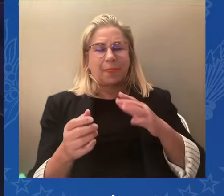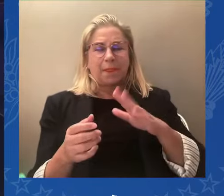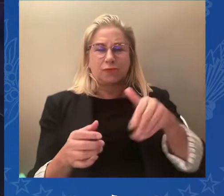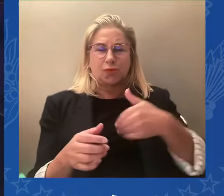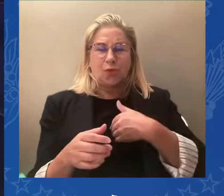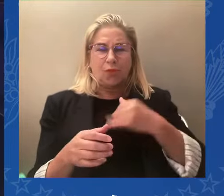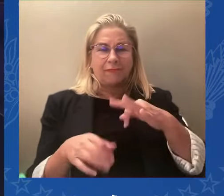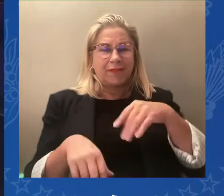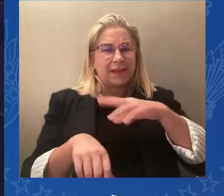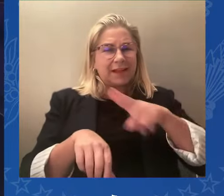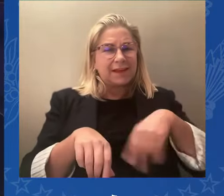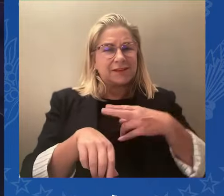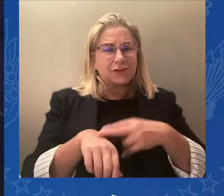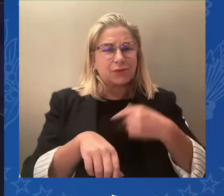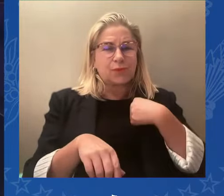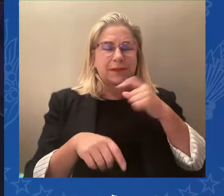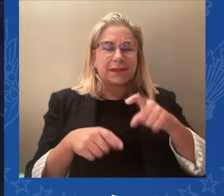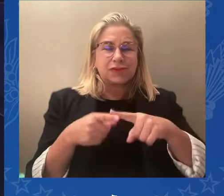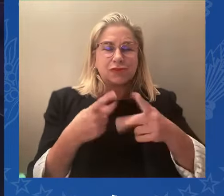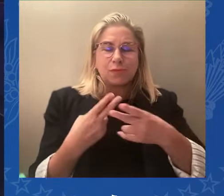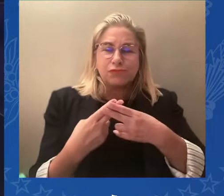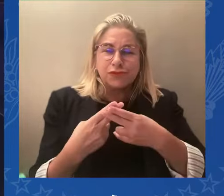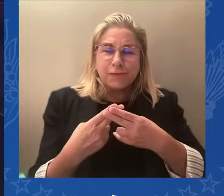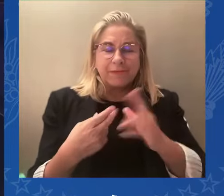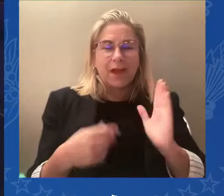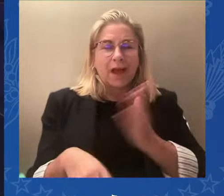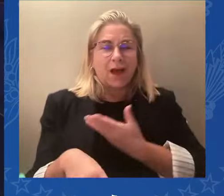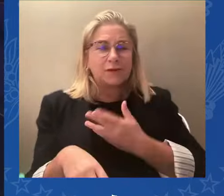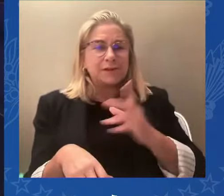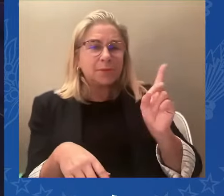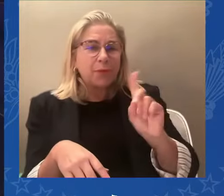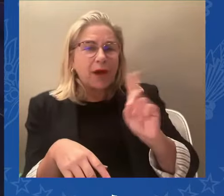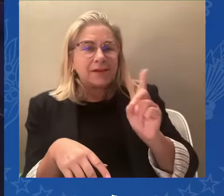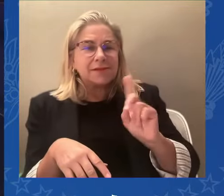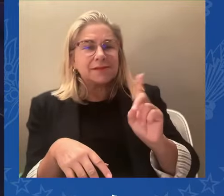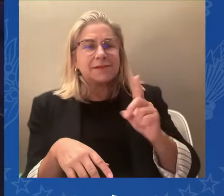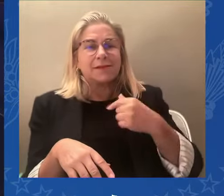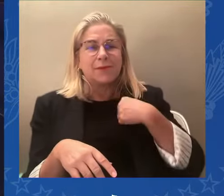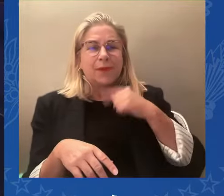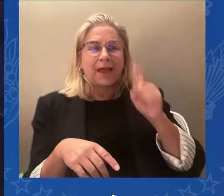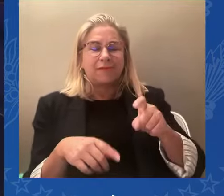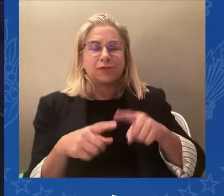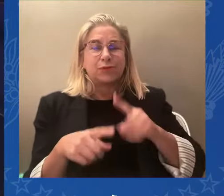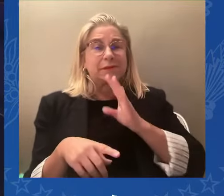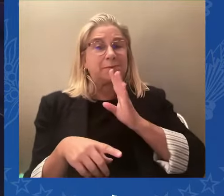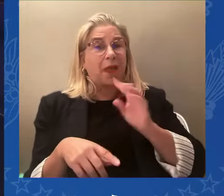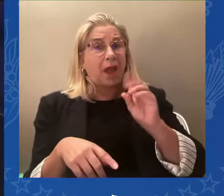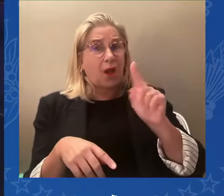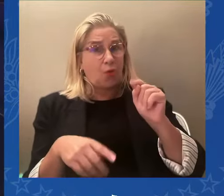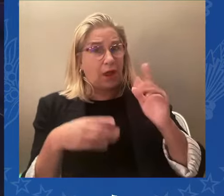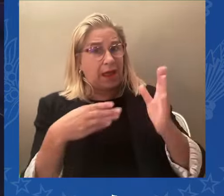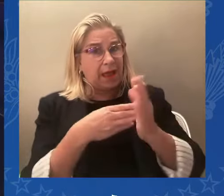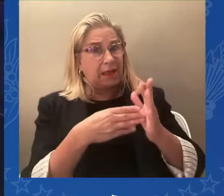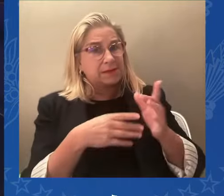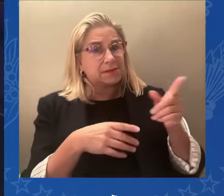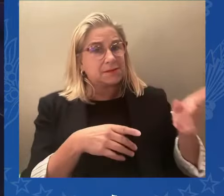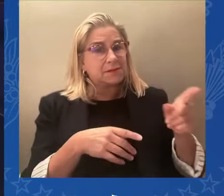We must show up. We must look to the future. And I’m looking to you to help lead the way.